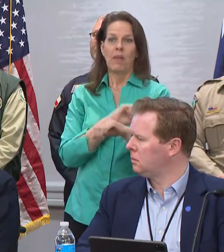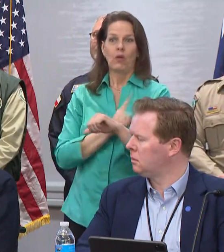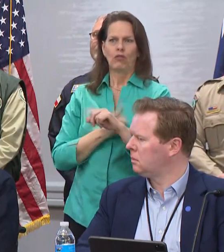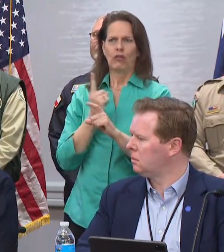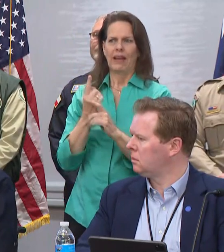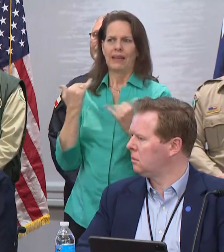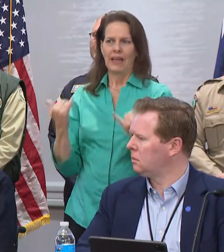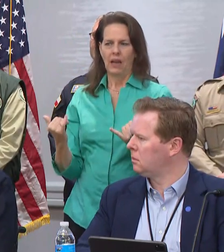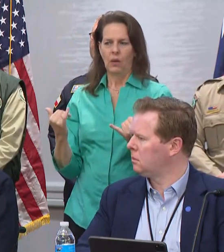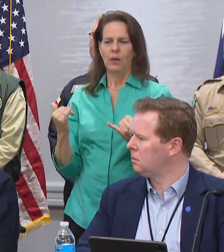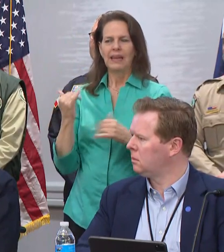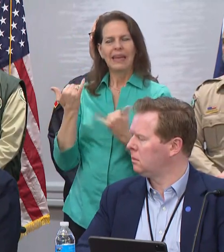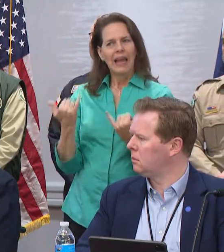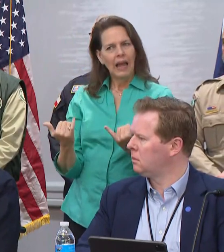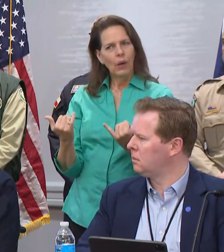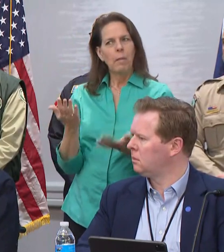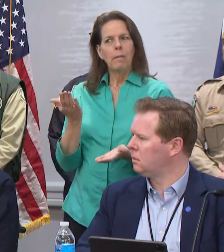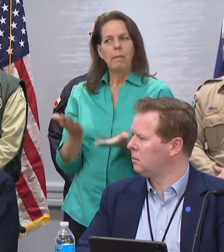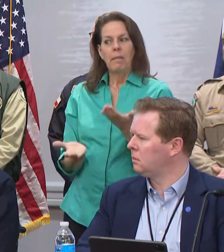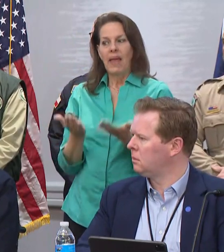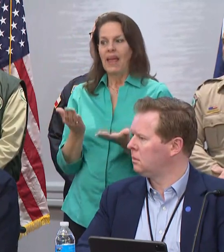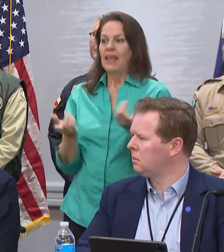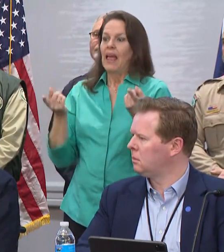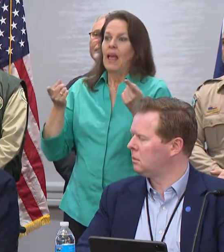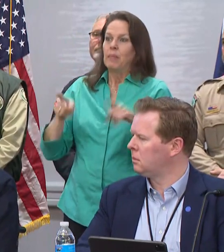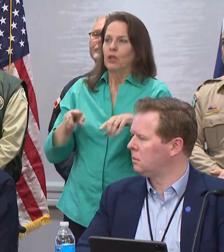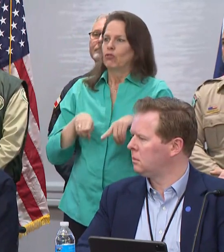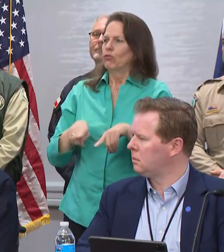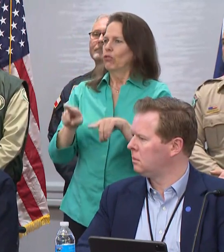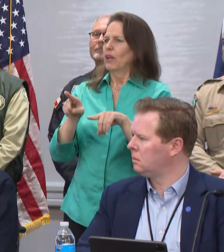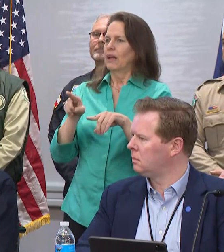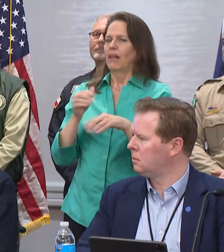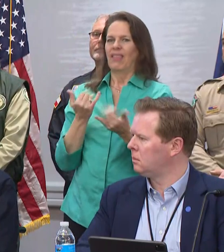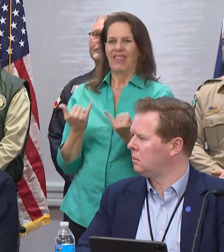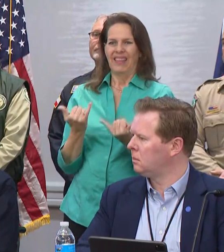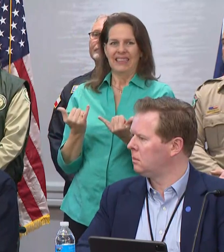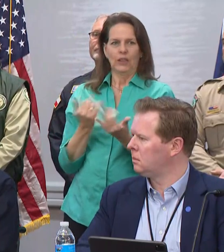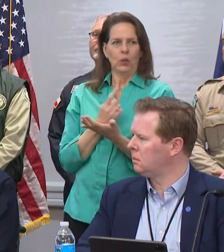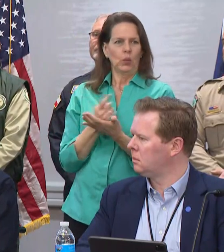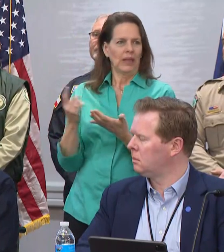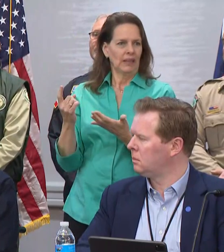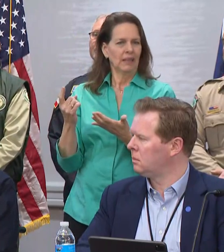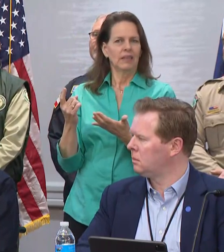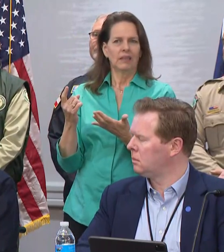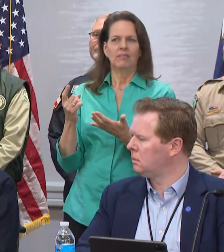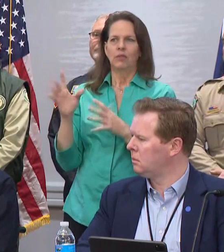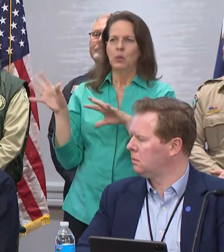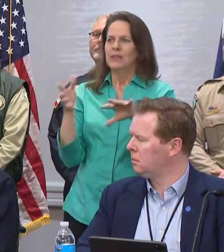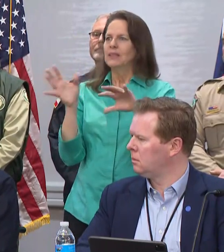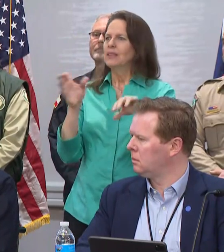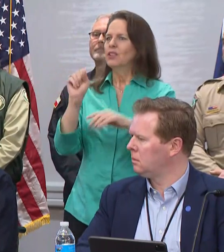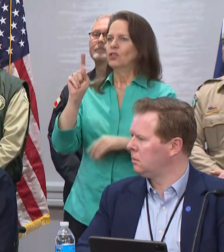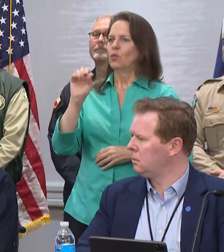That same concept may happen during the course of this particular winter storm, and there are a variety of reasons